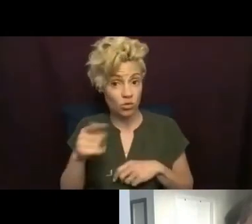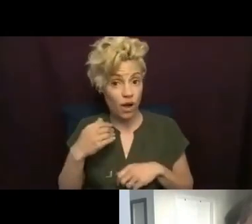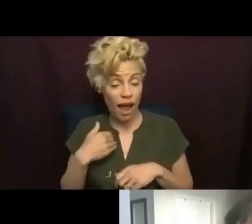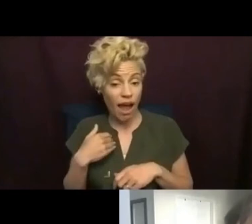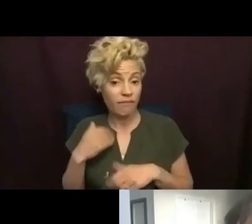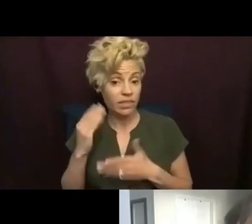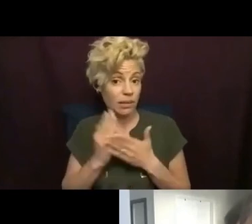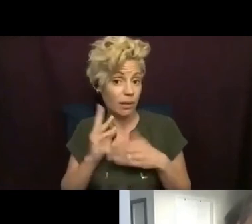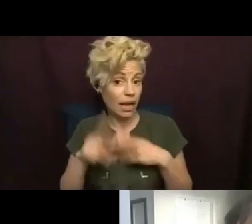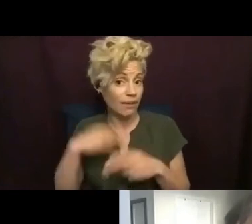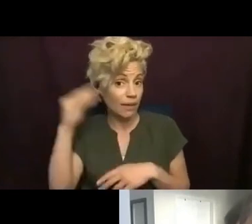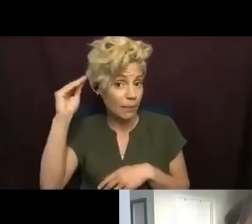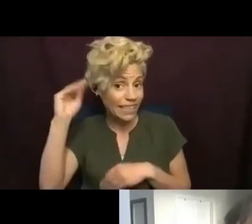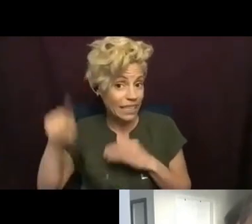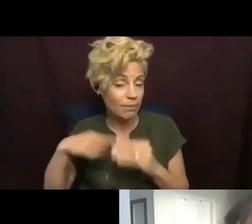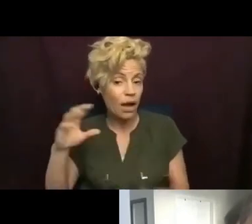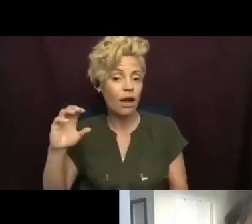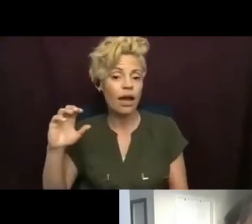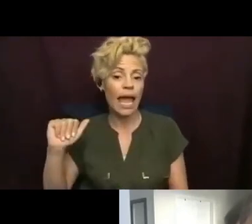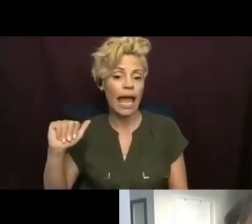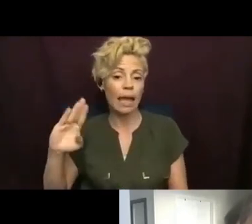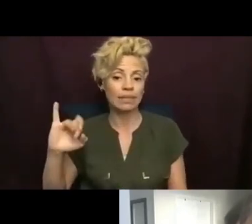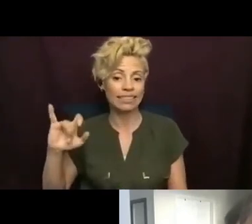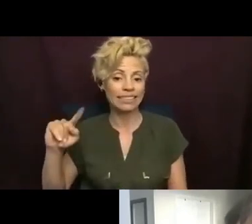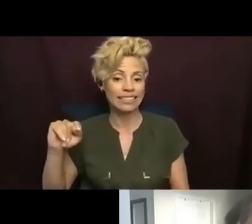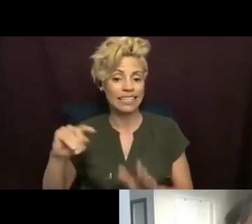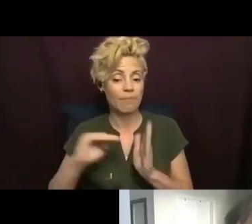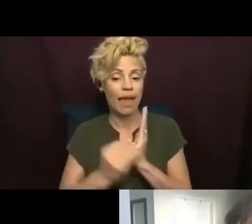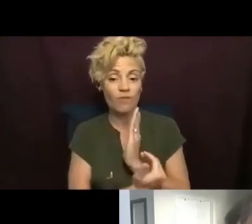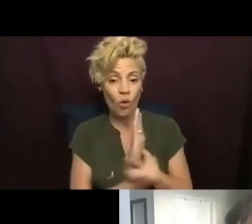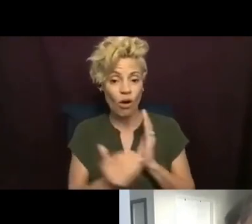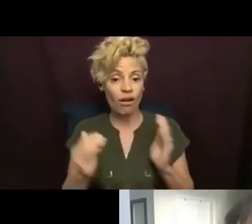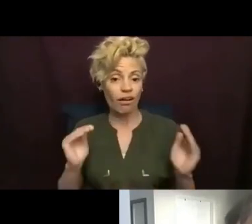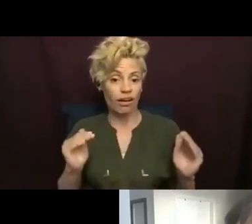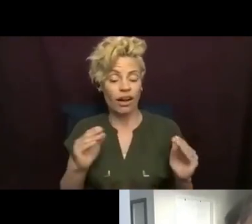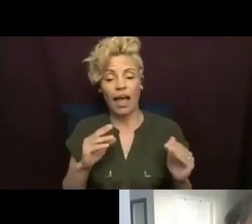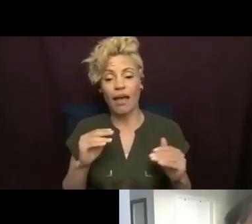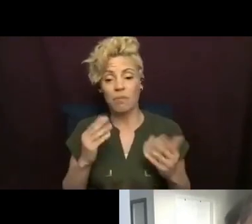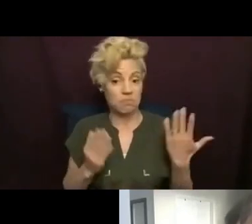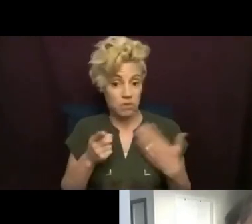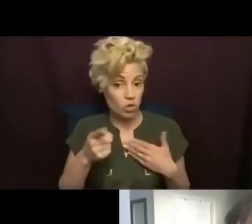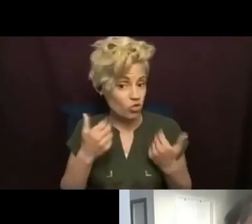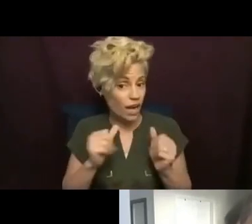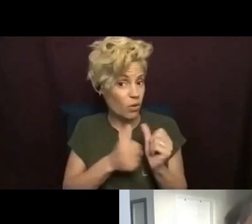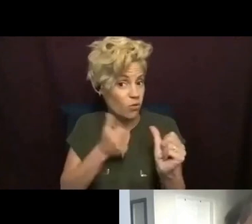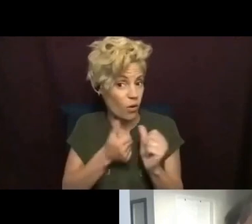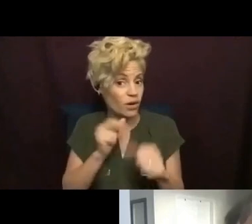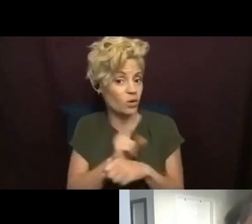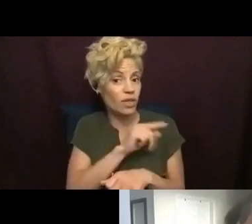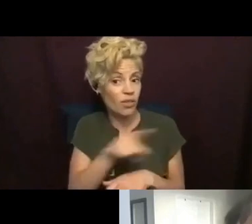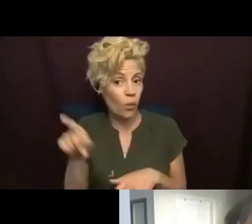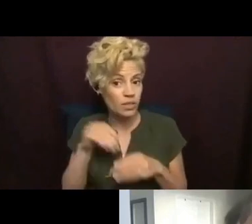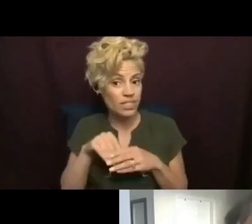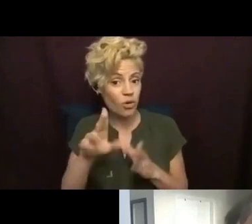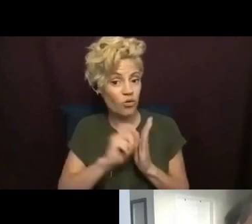or if you try to avoid them in your writing, and also I guess the connection or perhaps tension